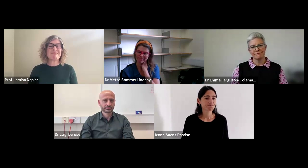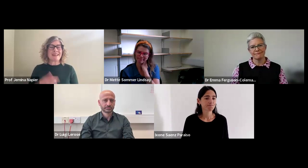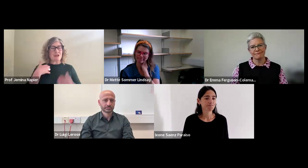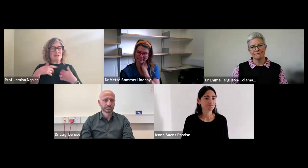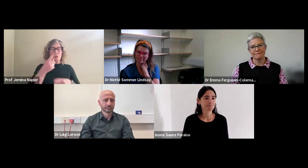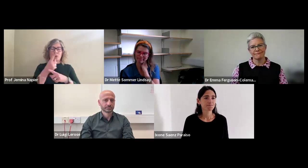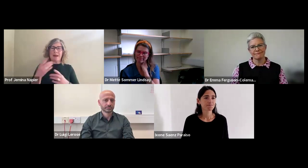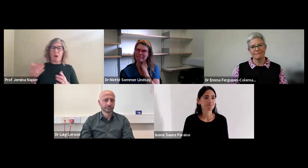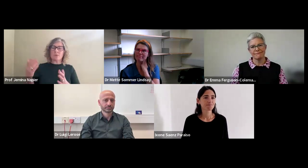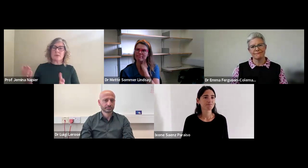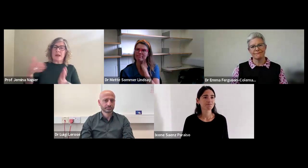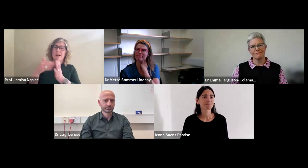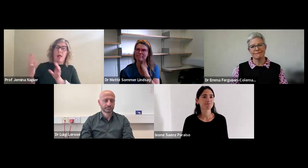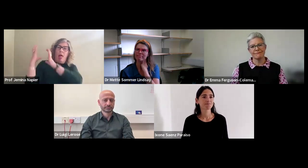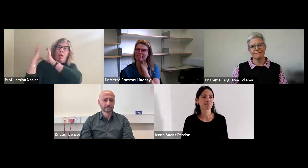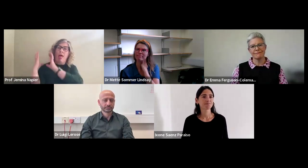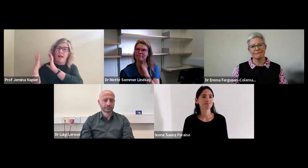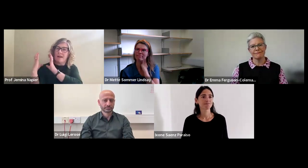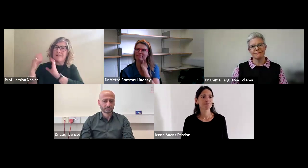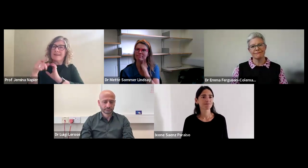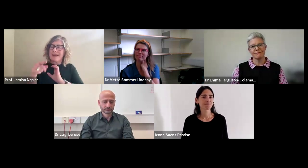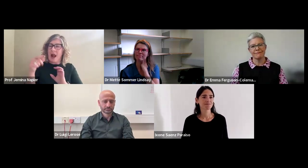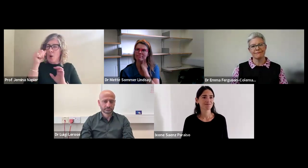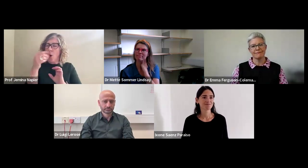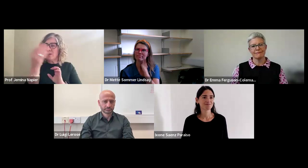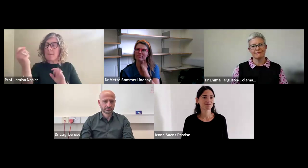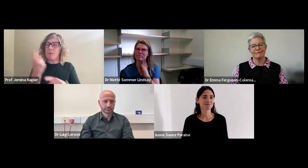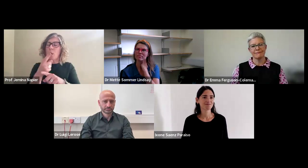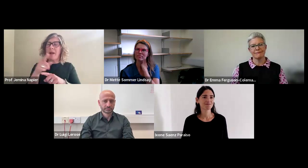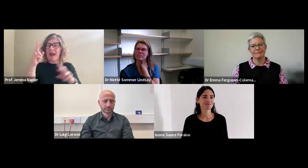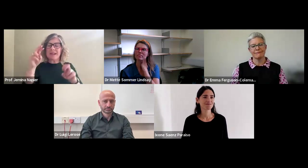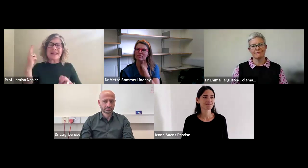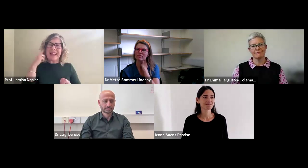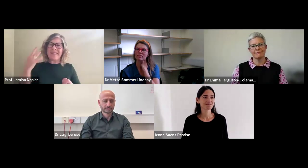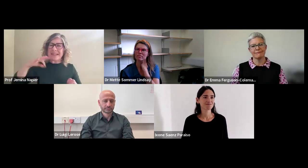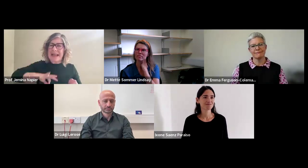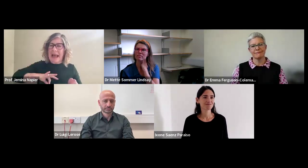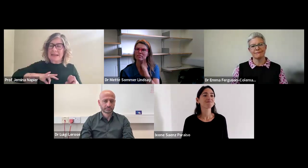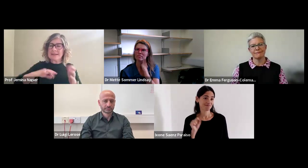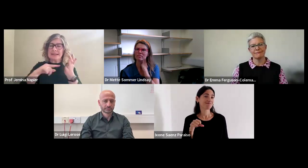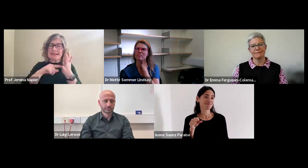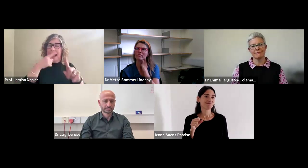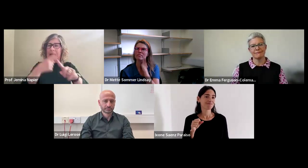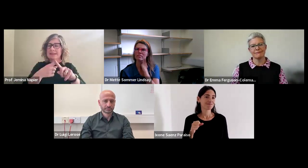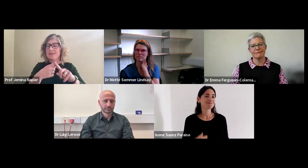Jemina: It's interesting that you talk about this additional burden or extra burden because we talk